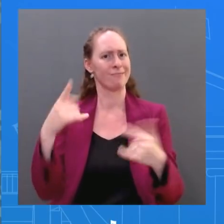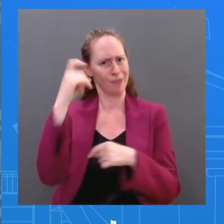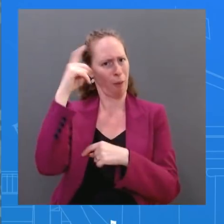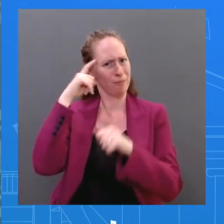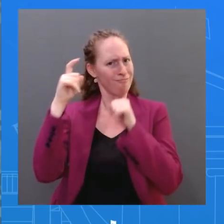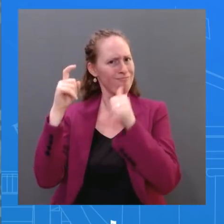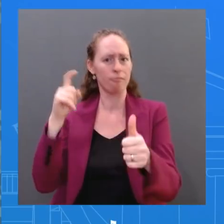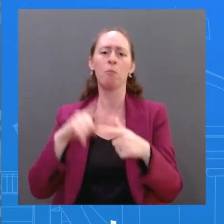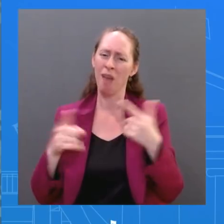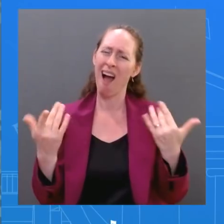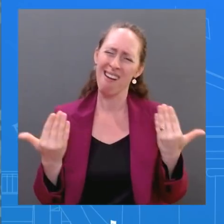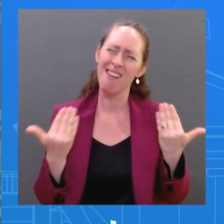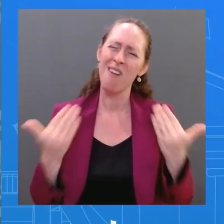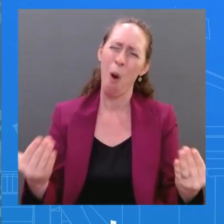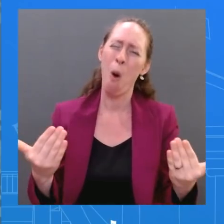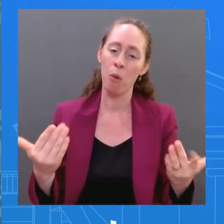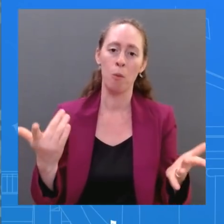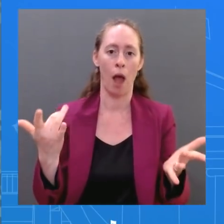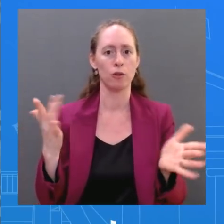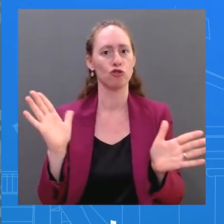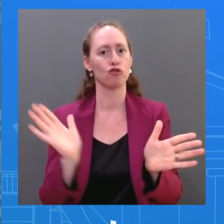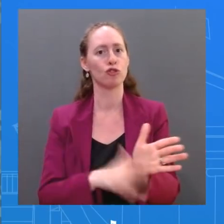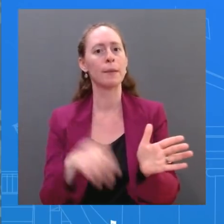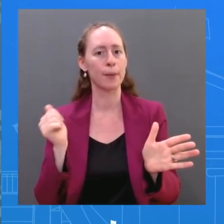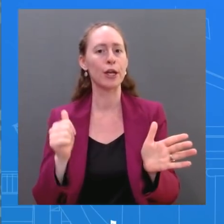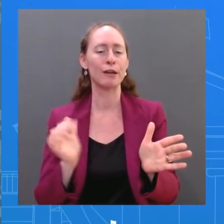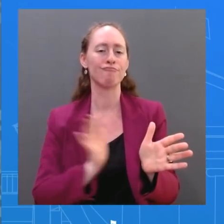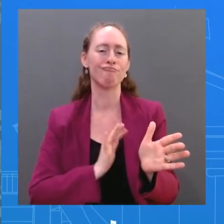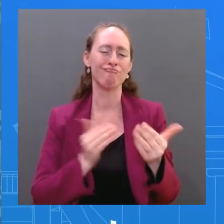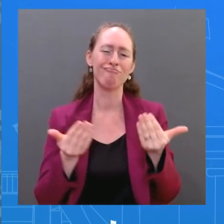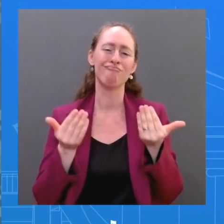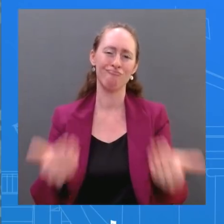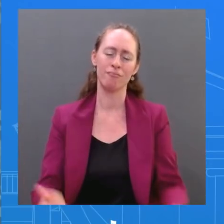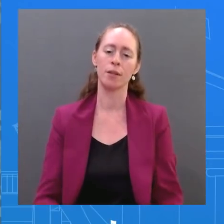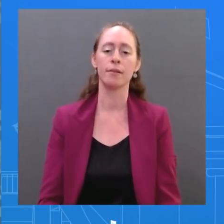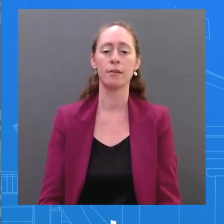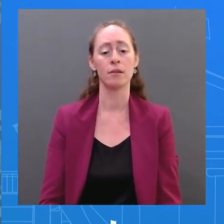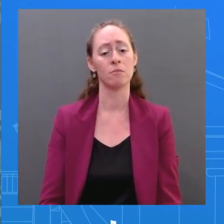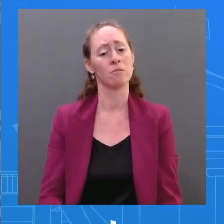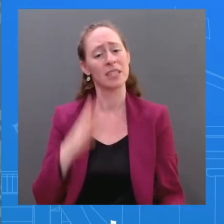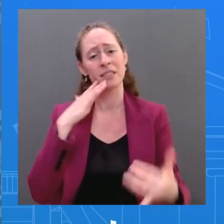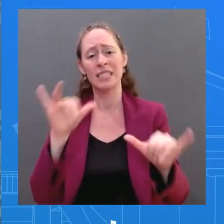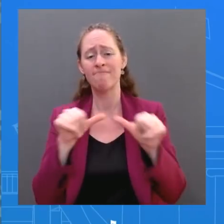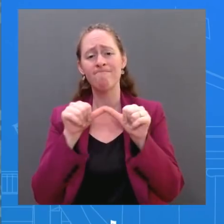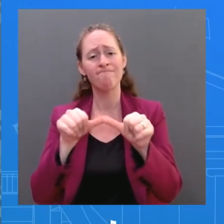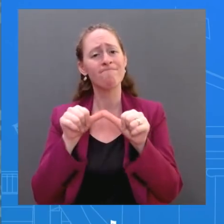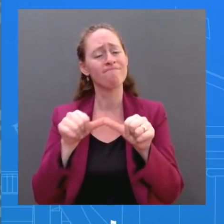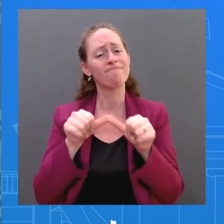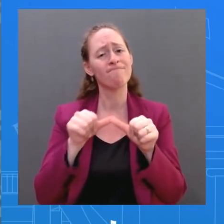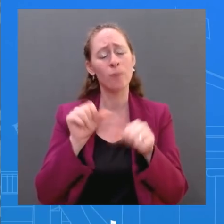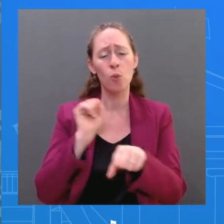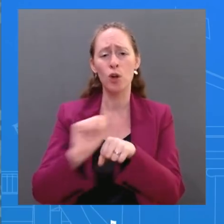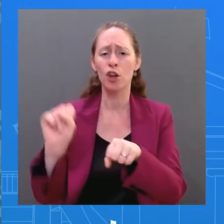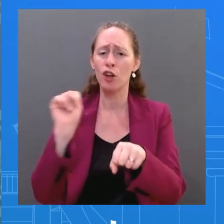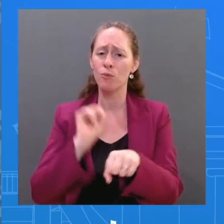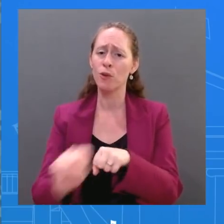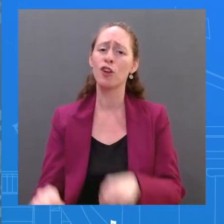And that's why he's going to continue to work to make sure we lower those costs. Look -- but, again, we understand what the American people are feeling.